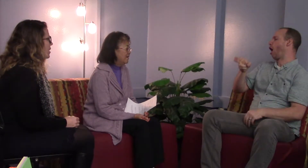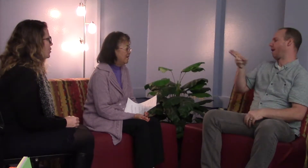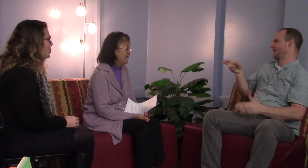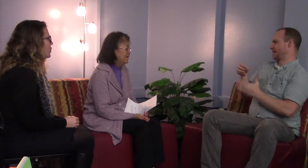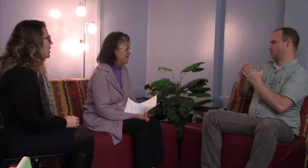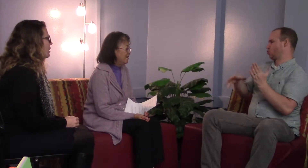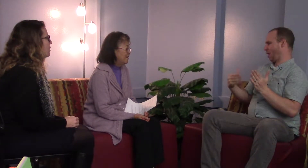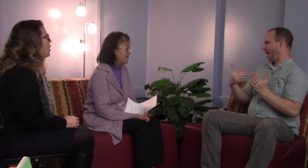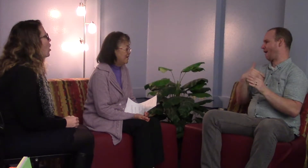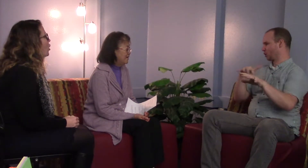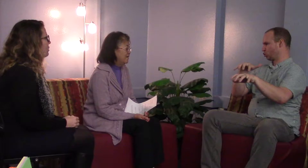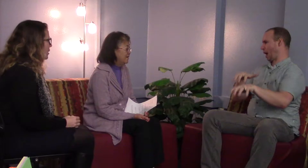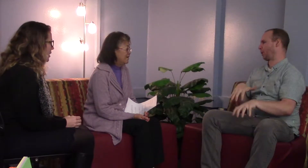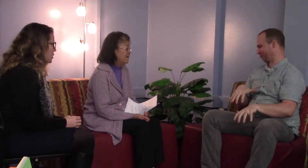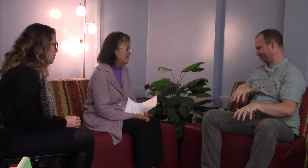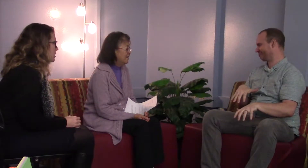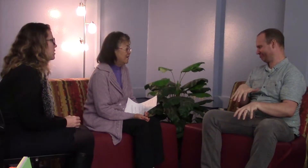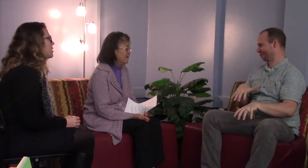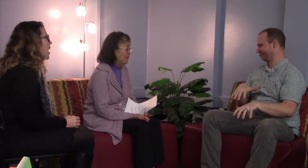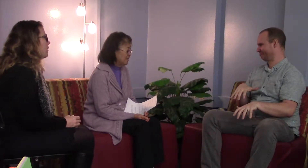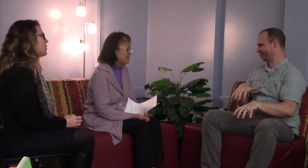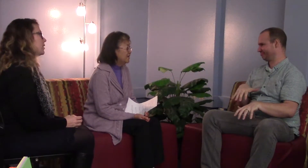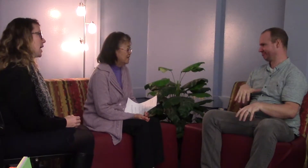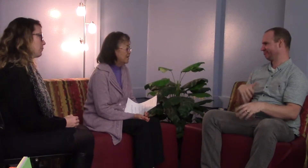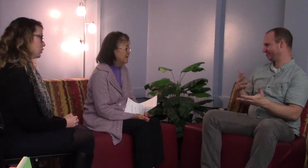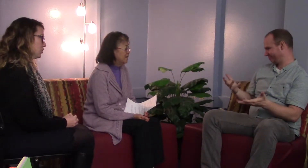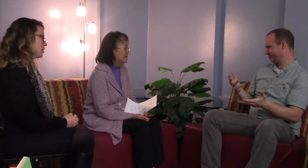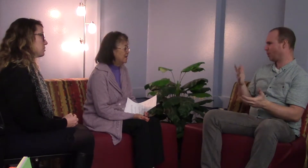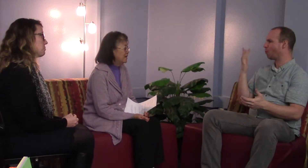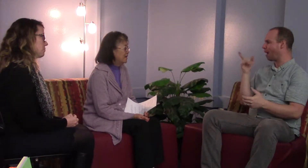And generally, hard-of-hearing students have captioners.